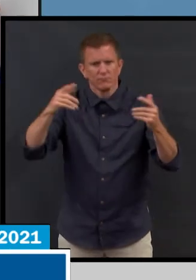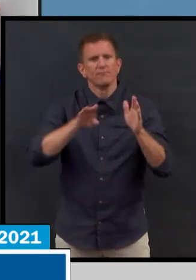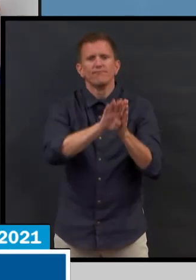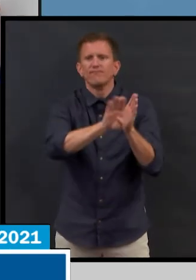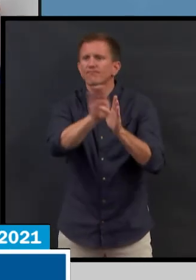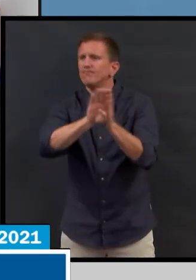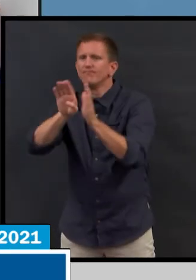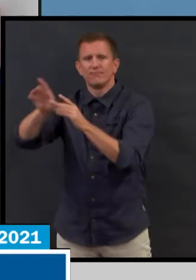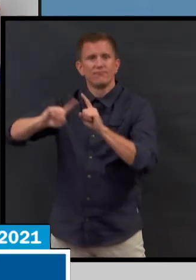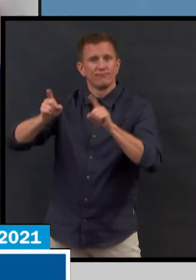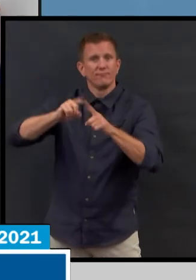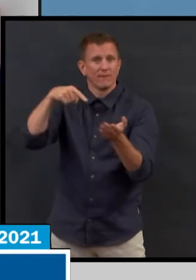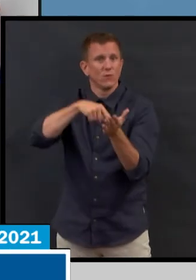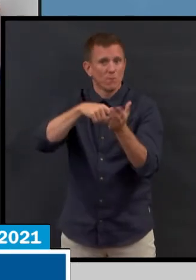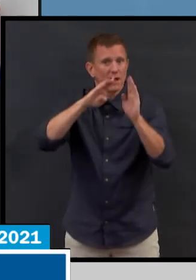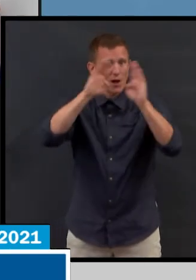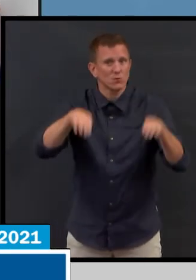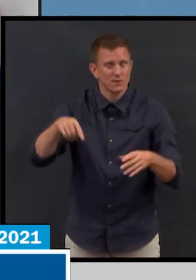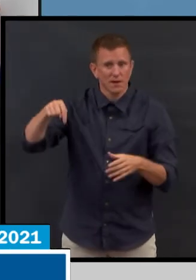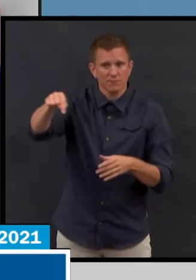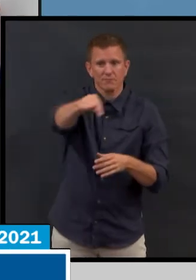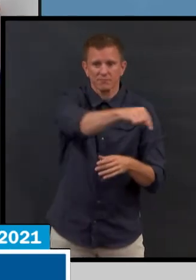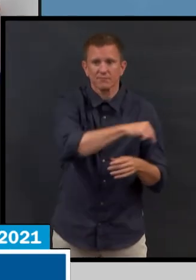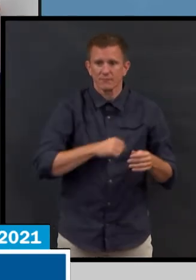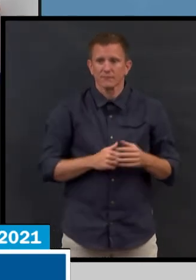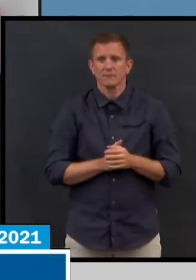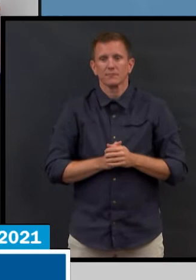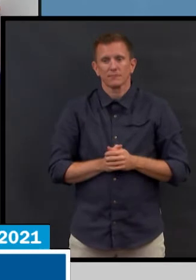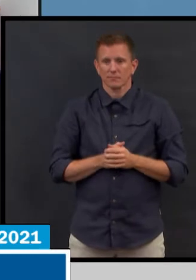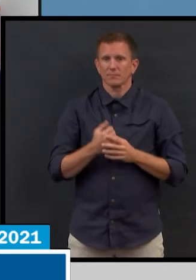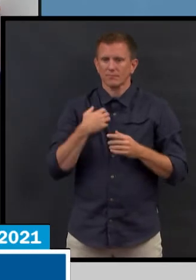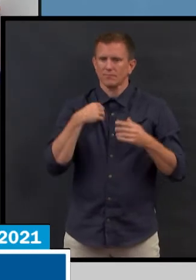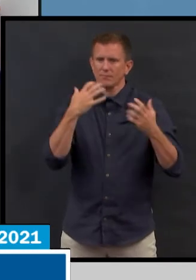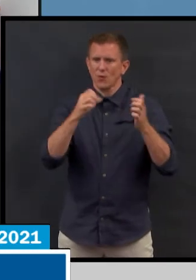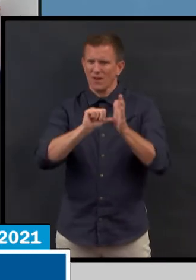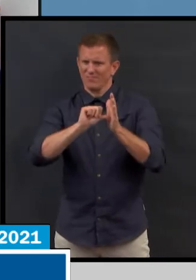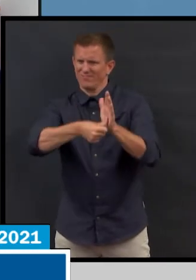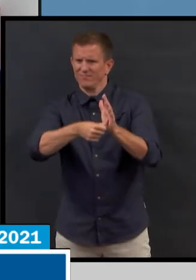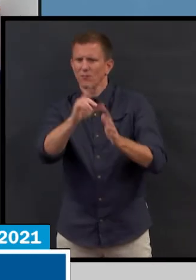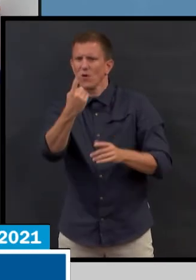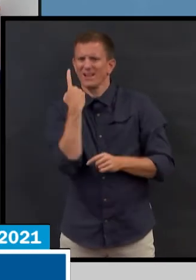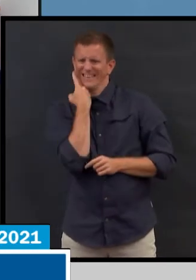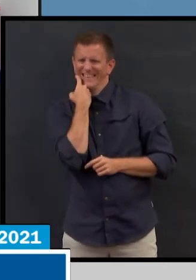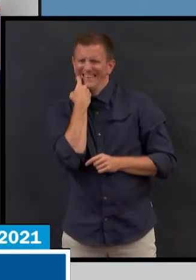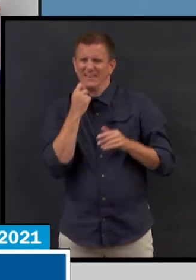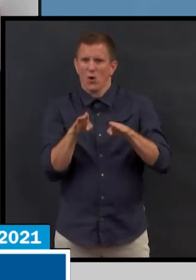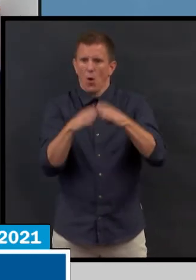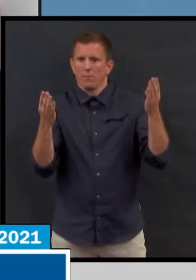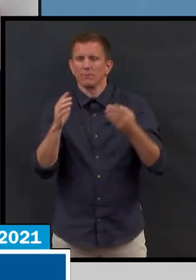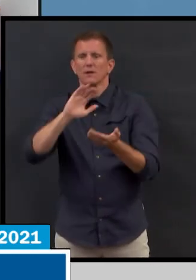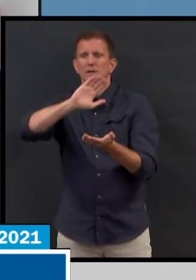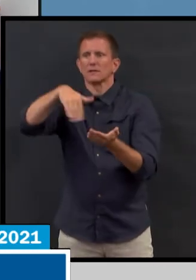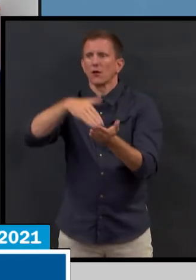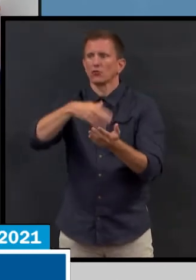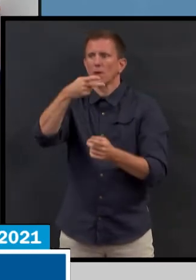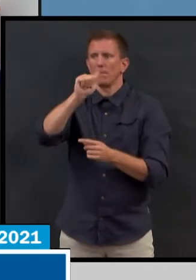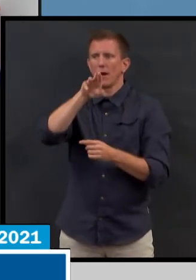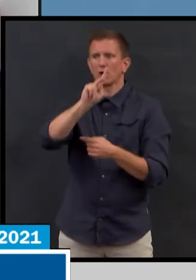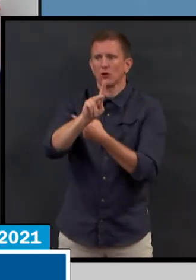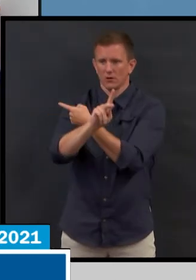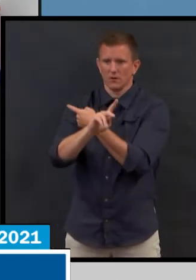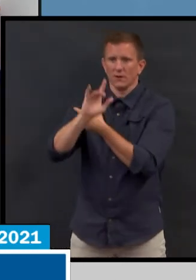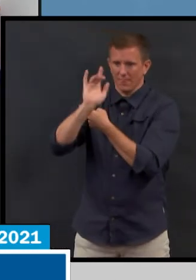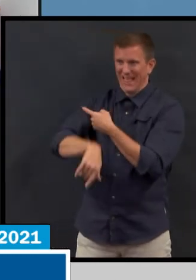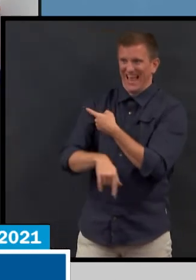that was just open called central park urban living and it's 132 affordable for sale homes so